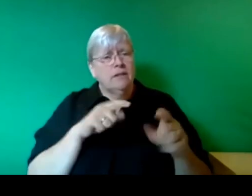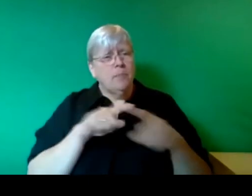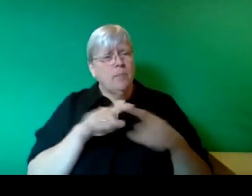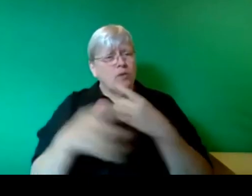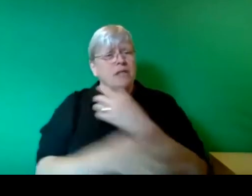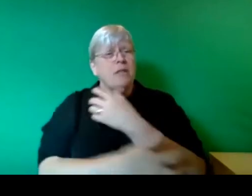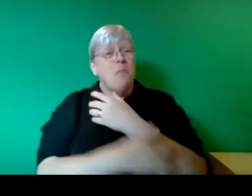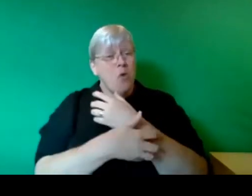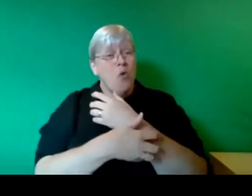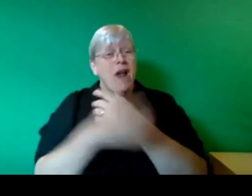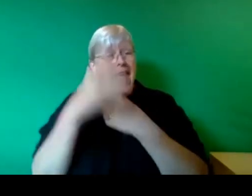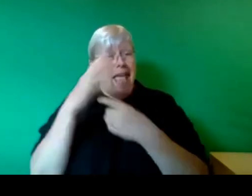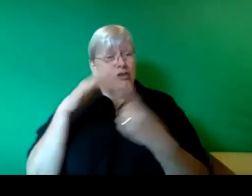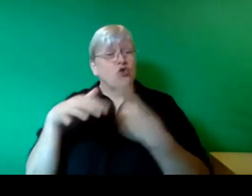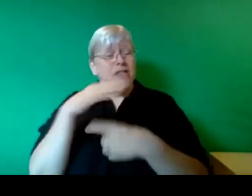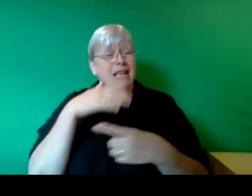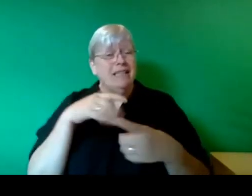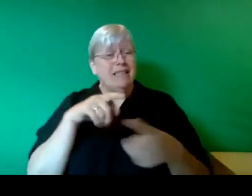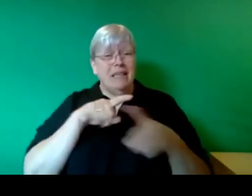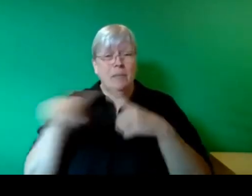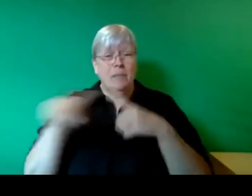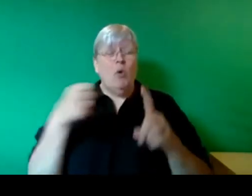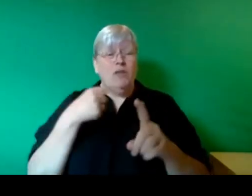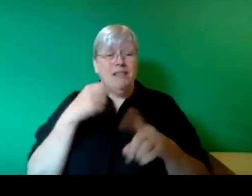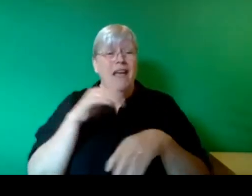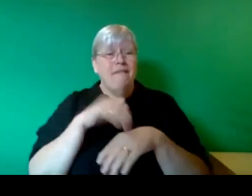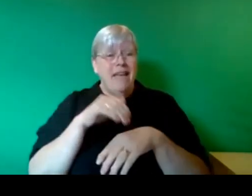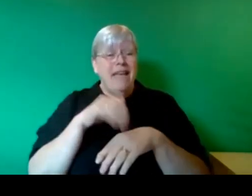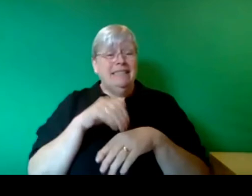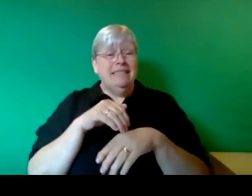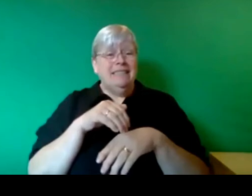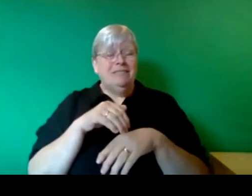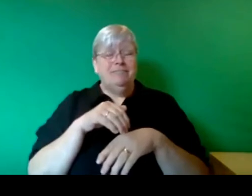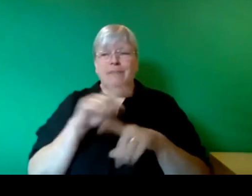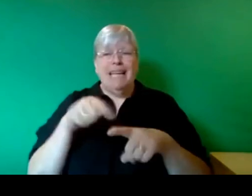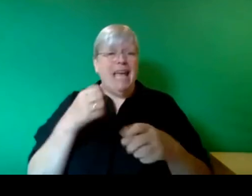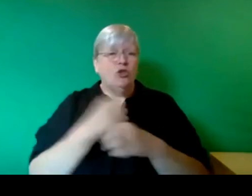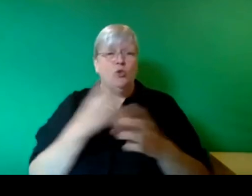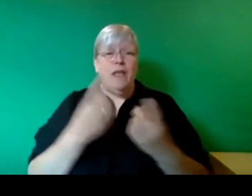most impacted and affected but have the least means to do anything about it so I think that's